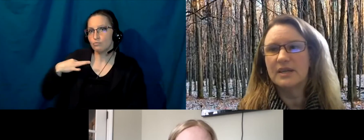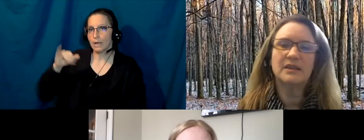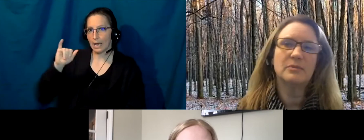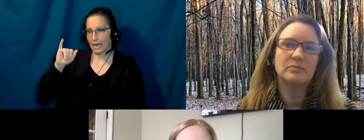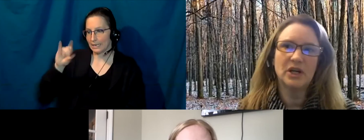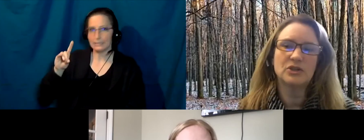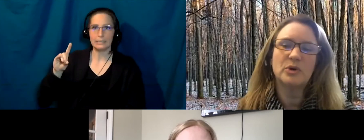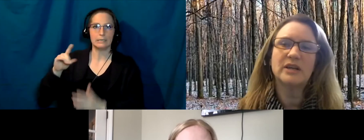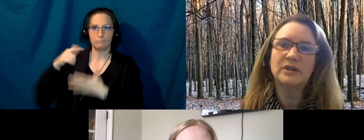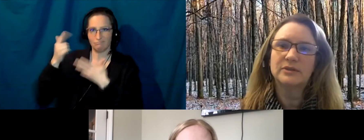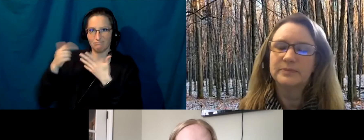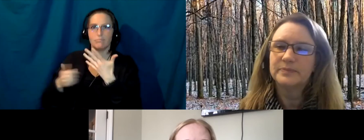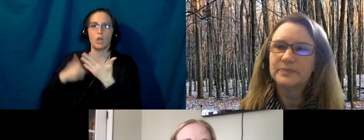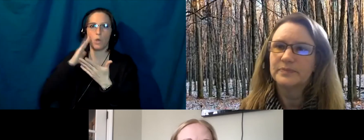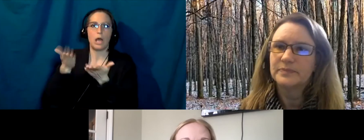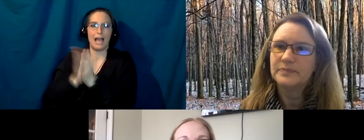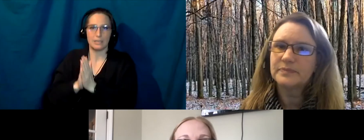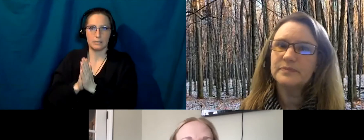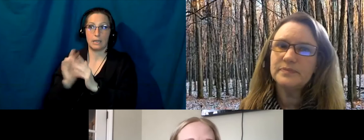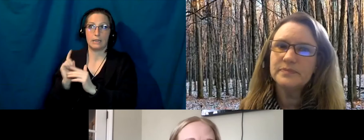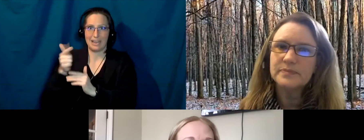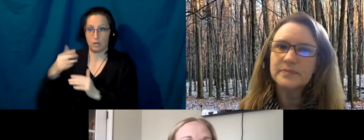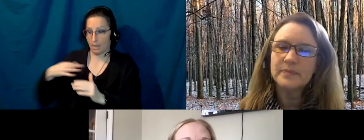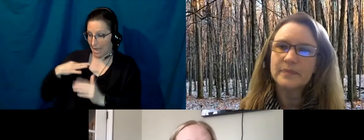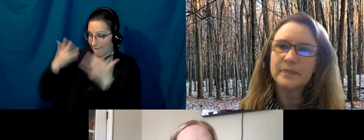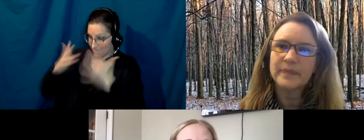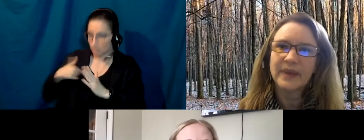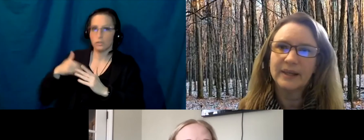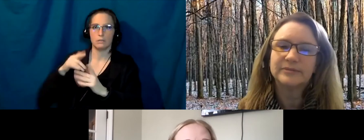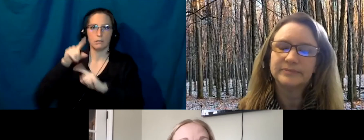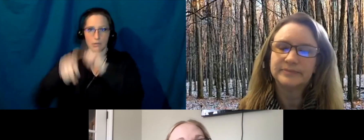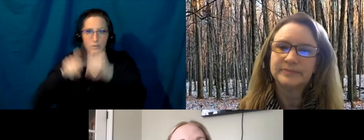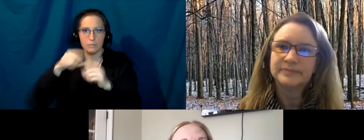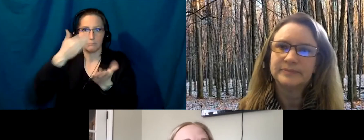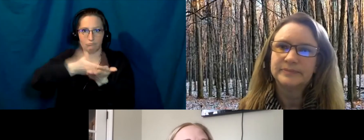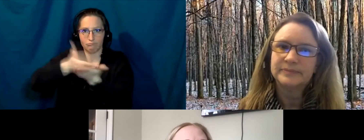at the larger process great that's all good things to know ahead of time to be ready. Andrea I have one